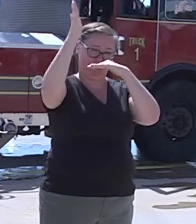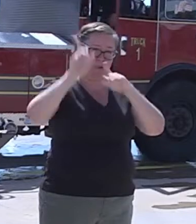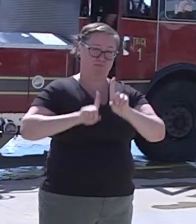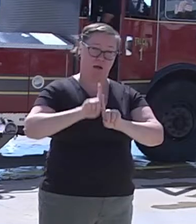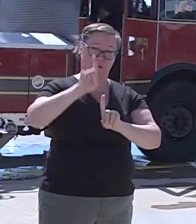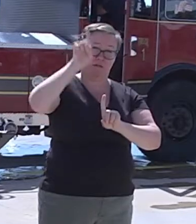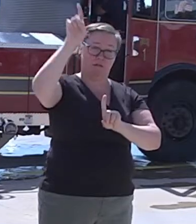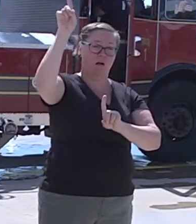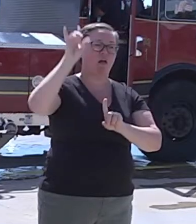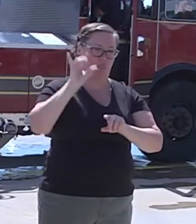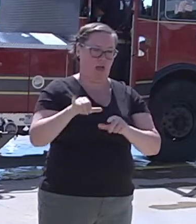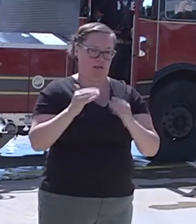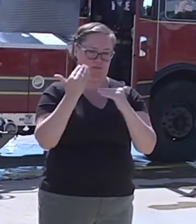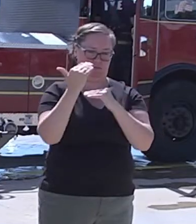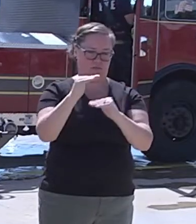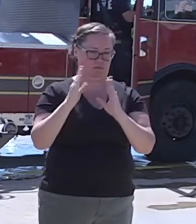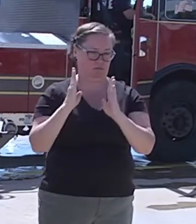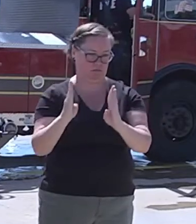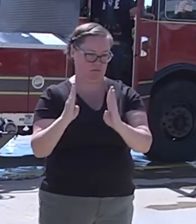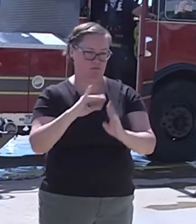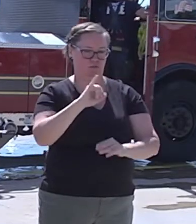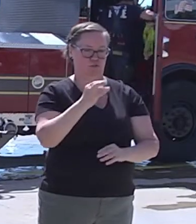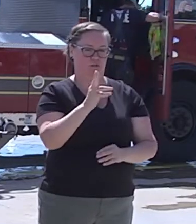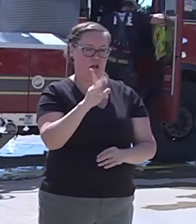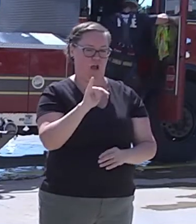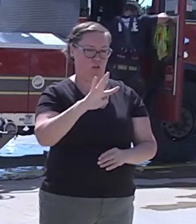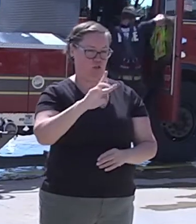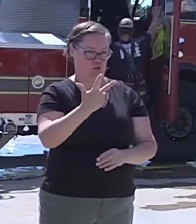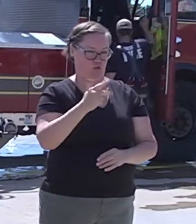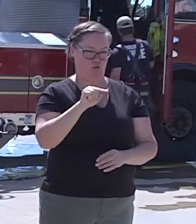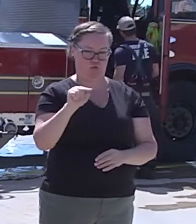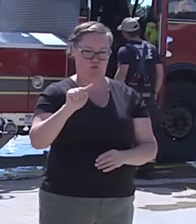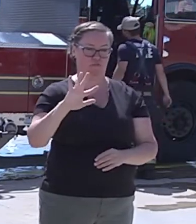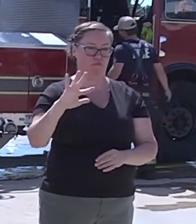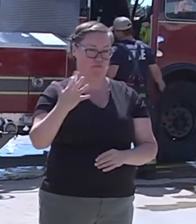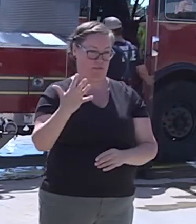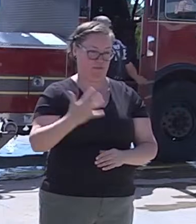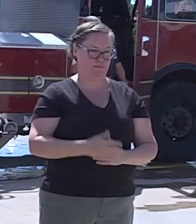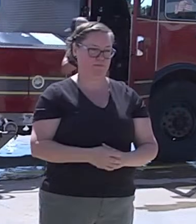the time frame of July 3rd through the 5th the other thing we want to make sure that everyone